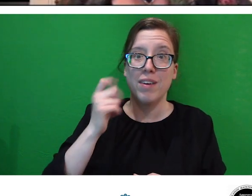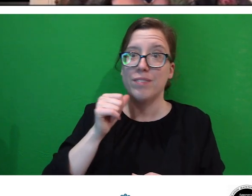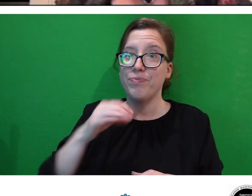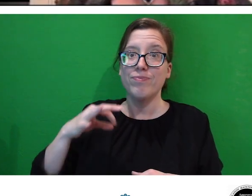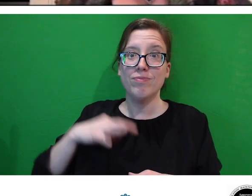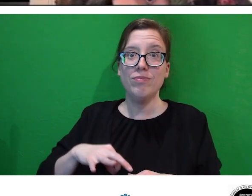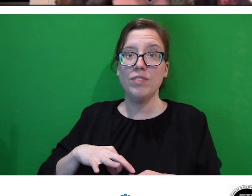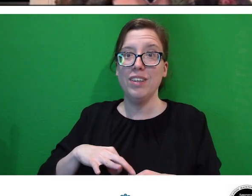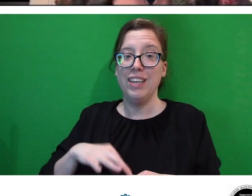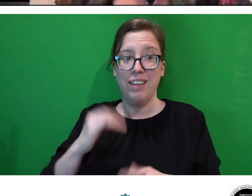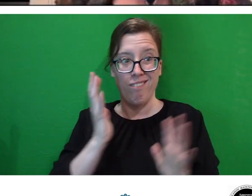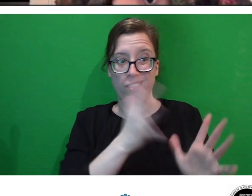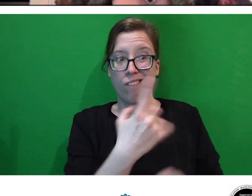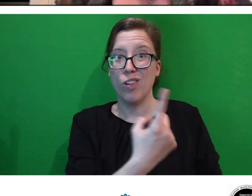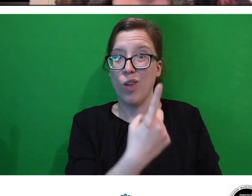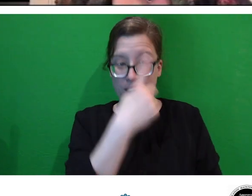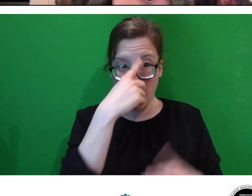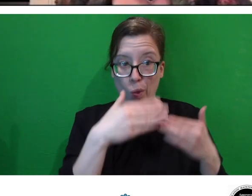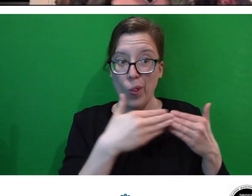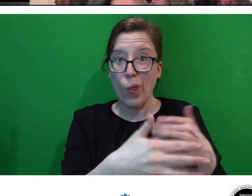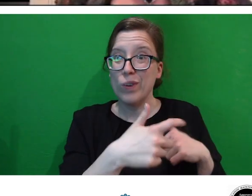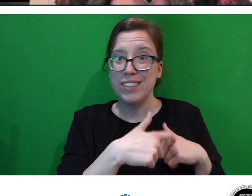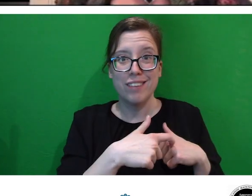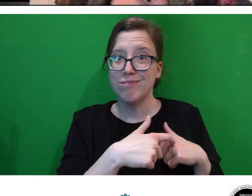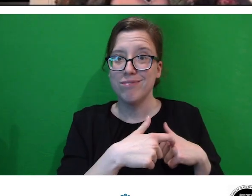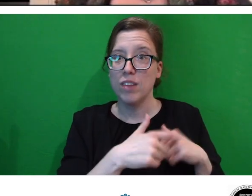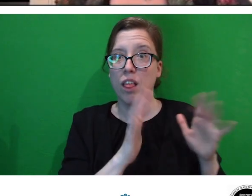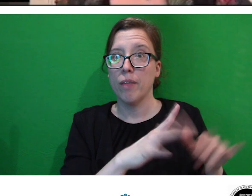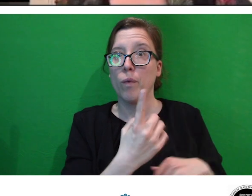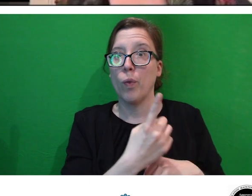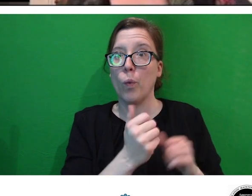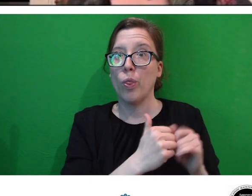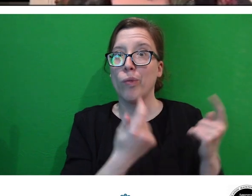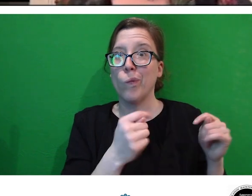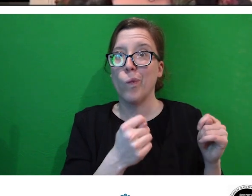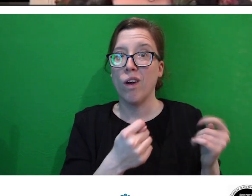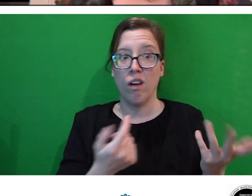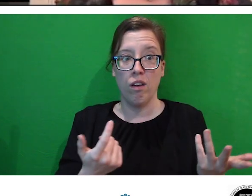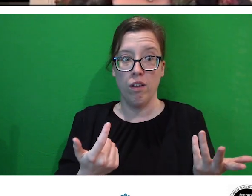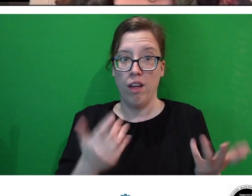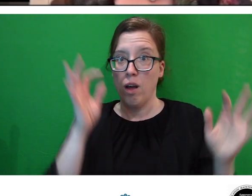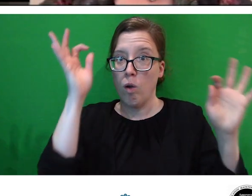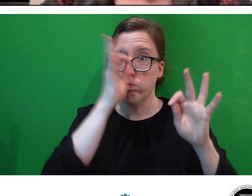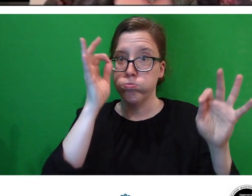positively and negatively, so they can learn. Most kids with deafblindness don't benefit